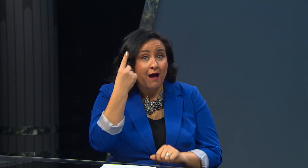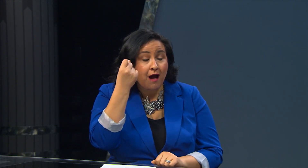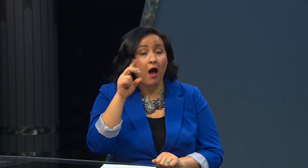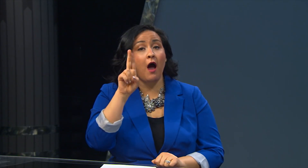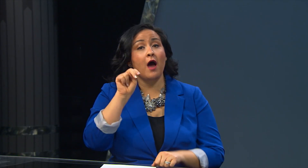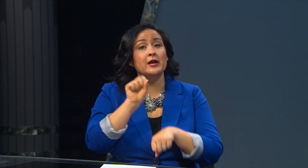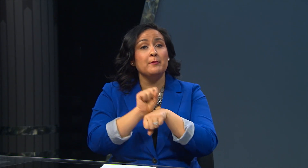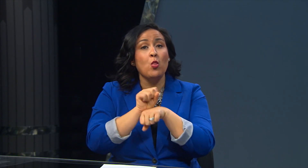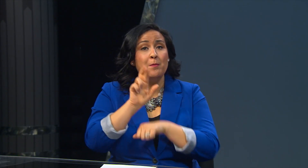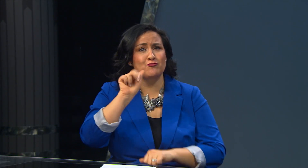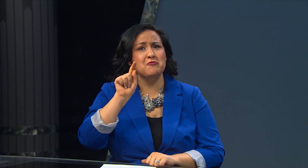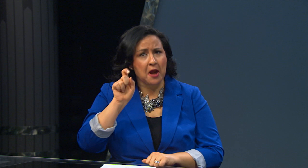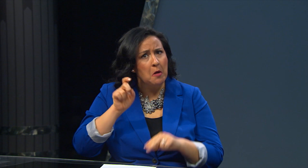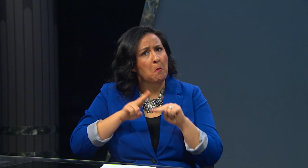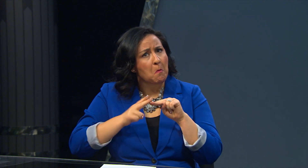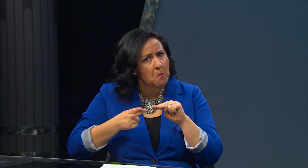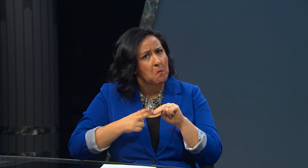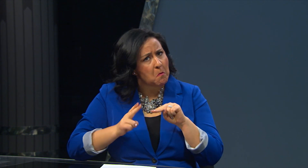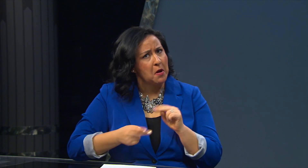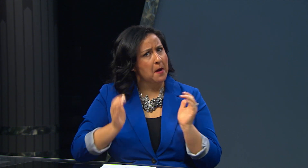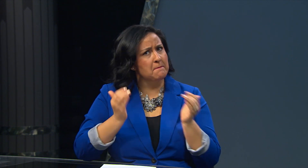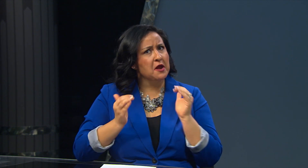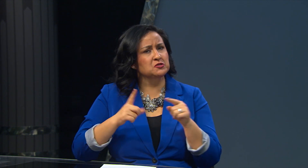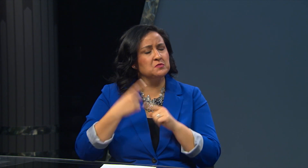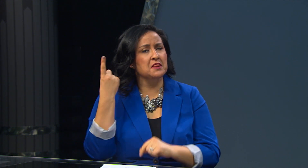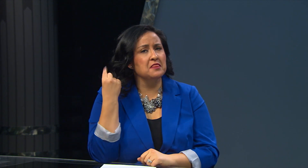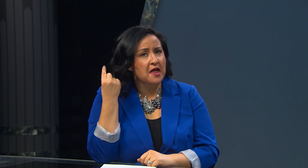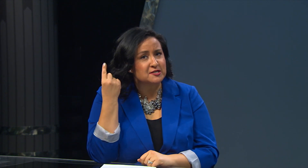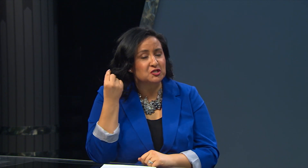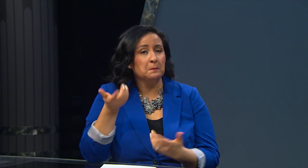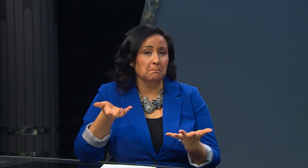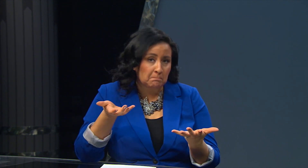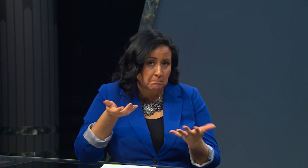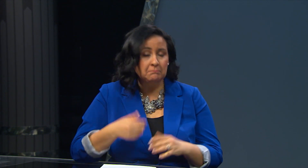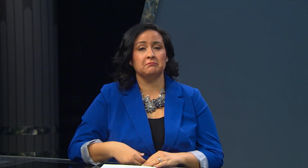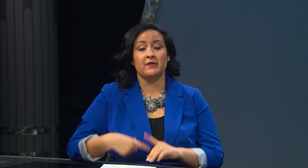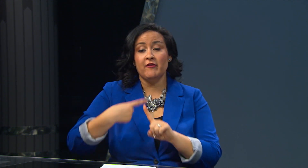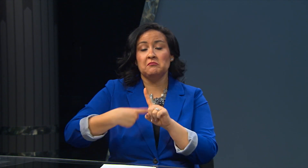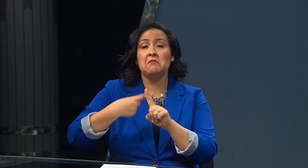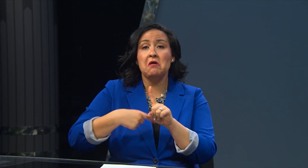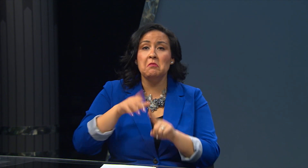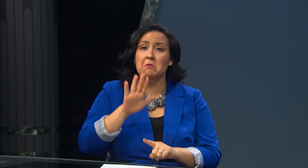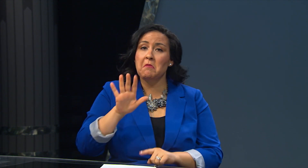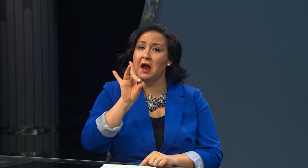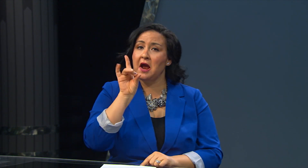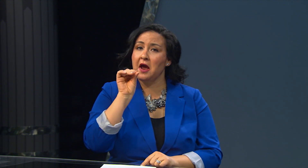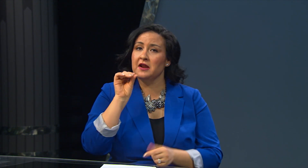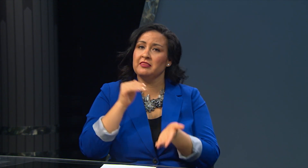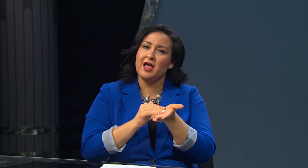AS EXPECTED BUT THE UNEMPLOYMENT RATE WENT DOWN. COMPARED TO LAST YEARS MONTHLY AVERAGE,